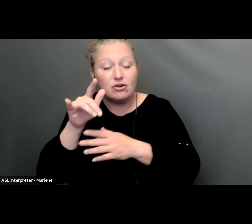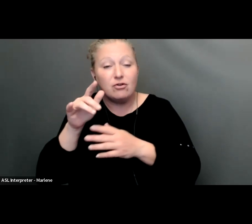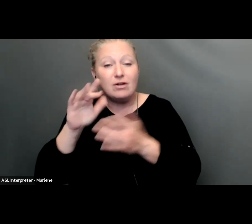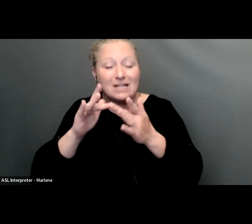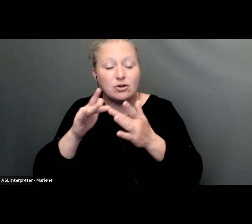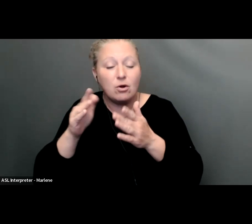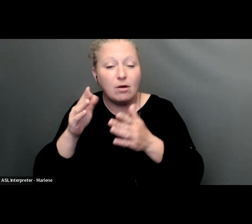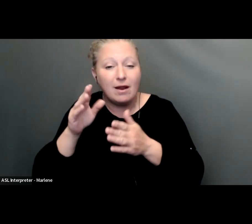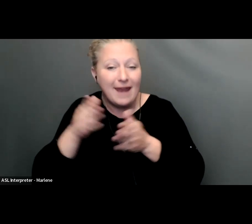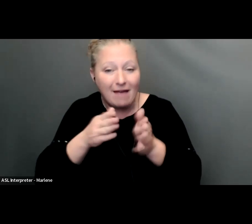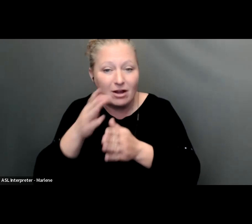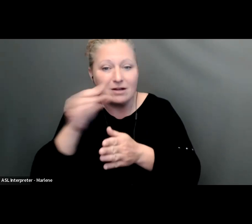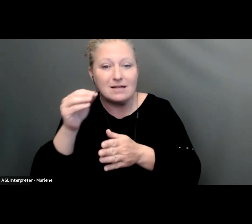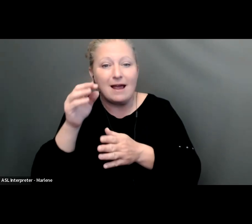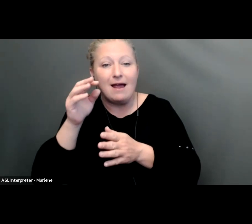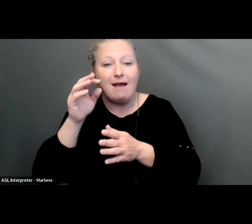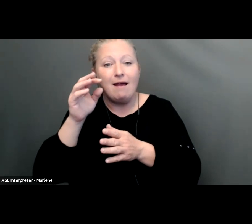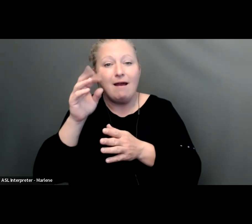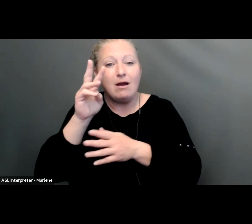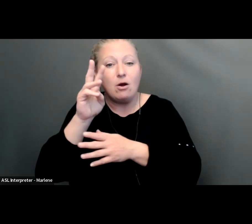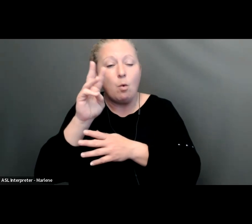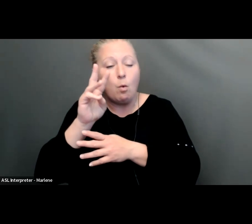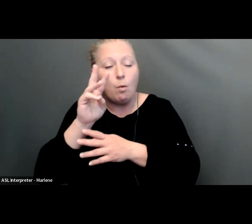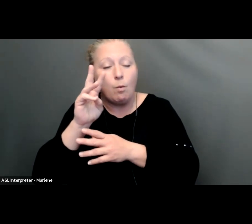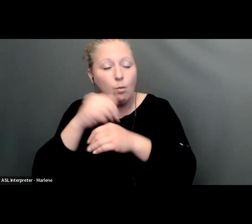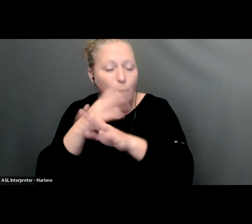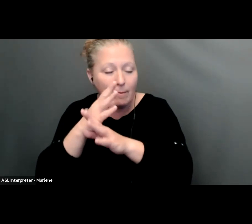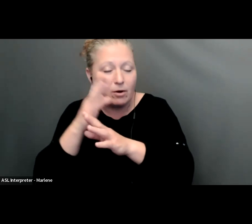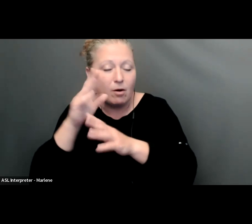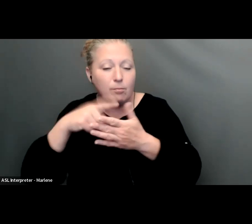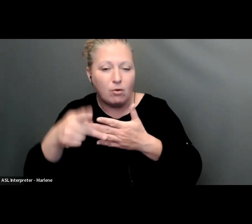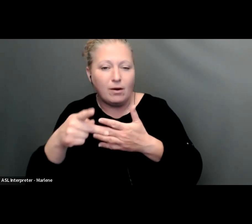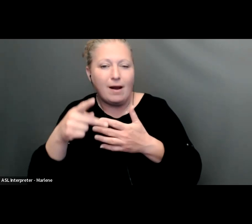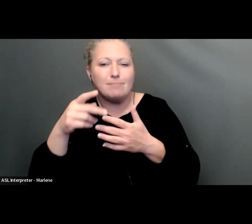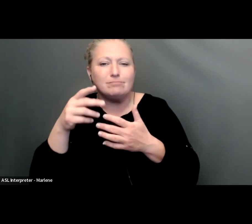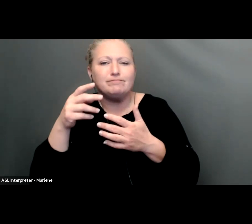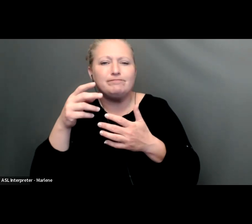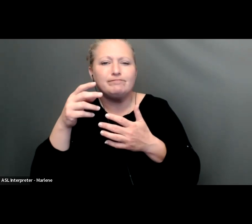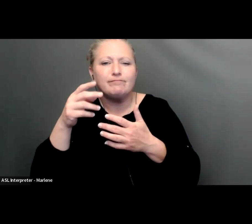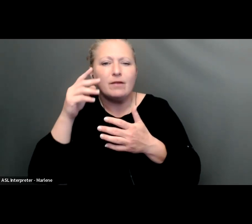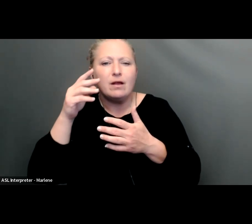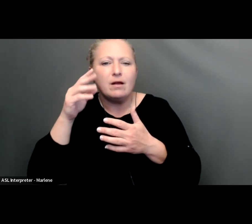programs are ideal feeders for this apprenticeship program. And we certainly can imagine making up